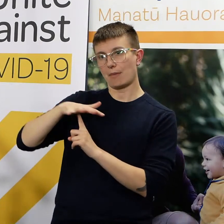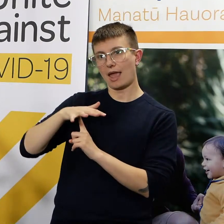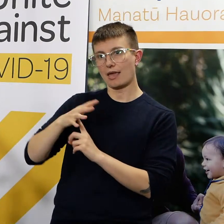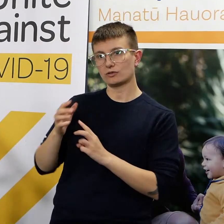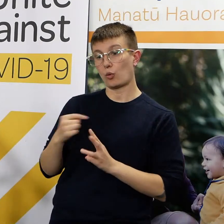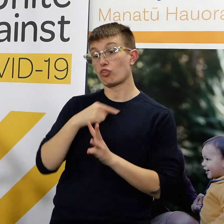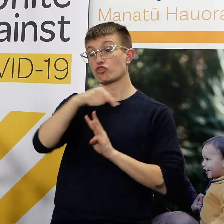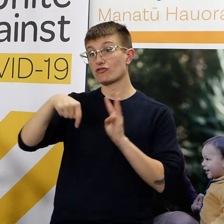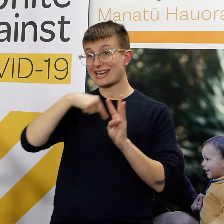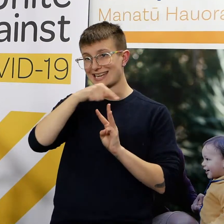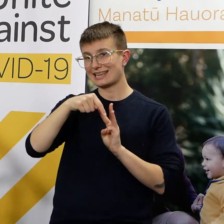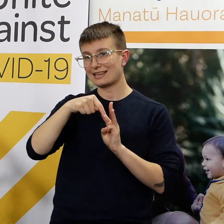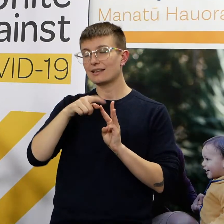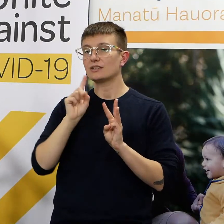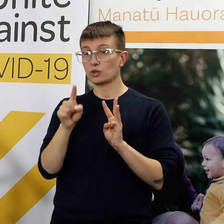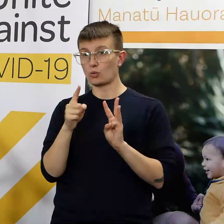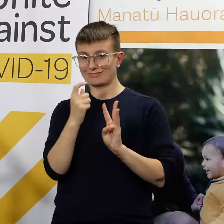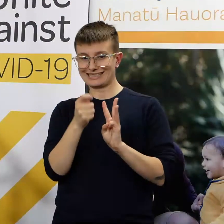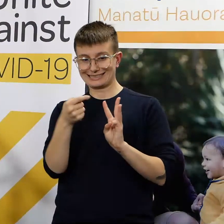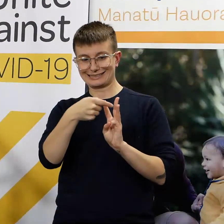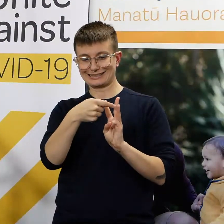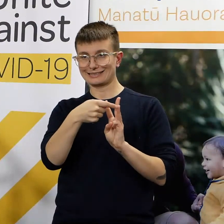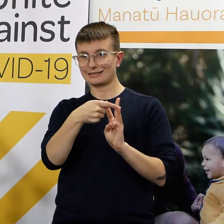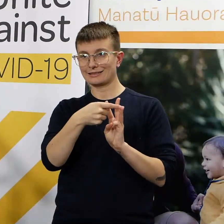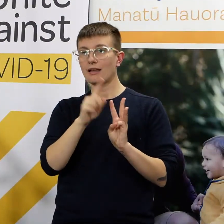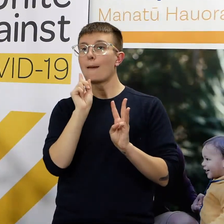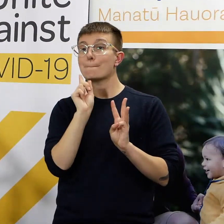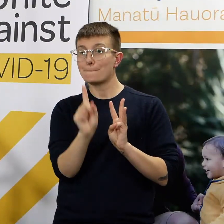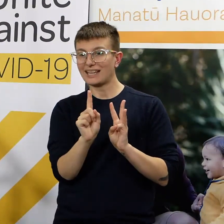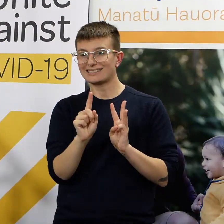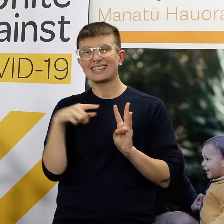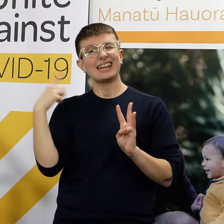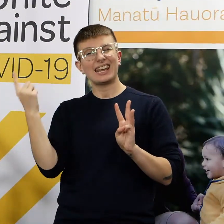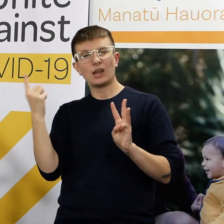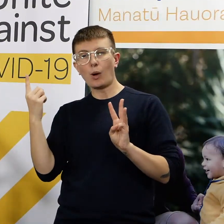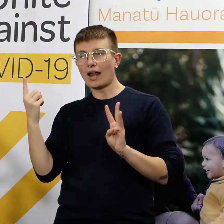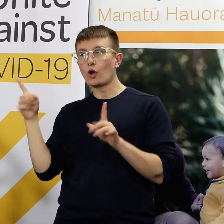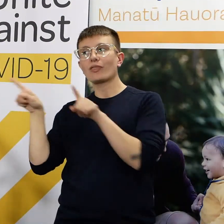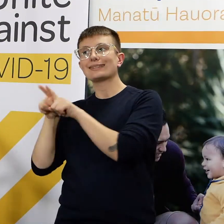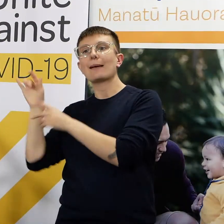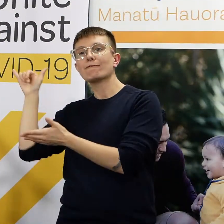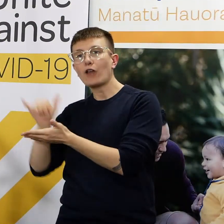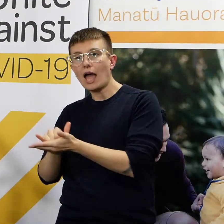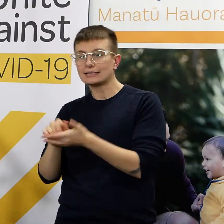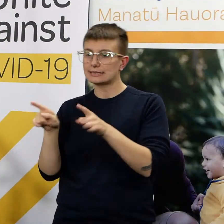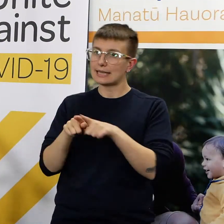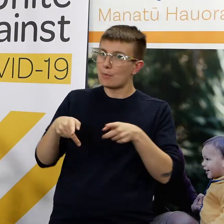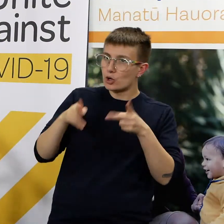and likewise anyone on the flight, including crew will be assumed to be a close contact and tested as well. You have an exact number on that?